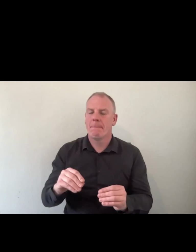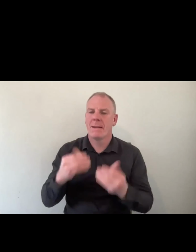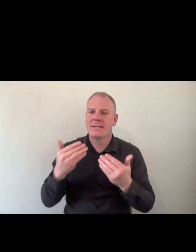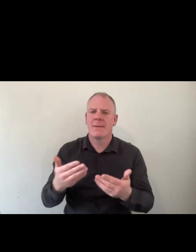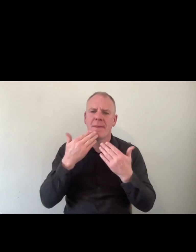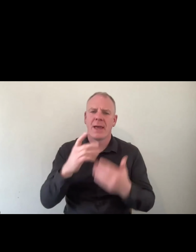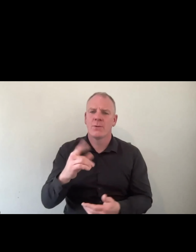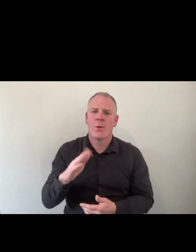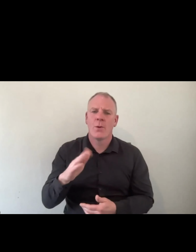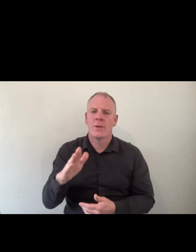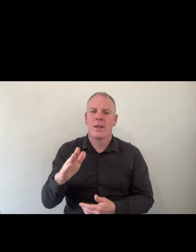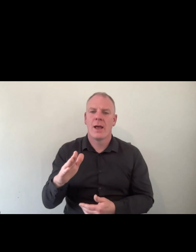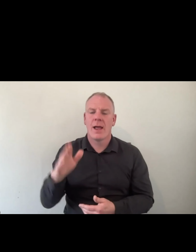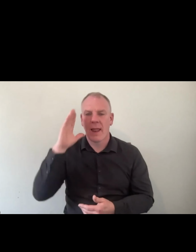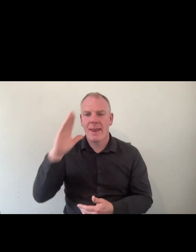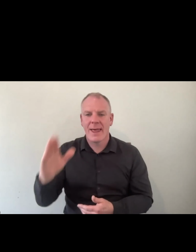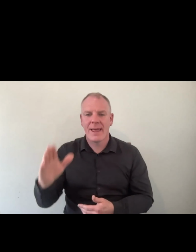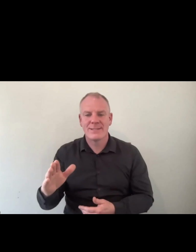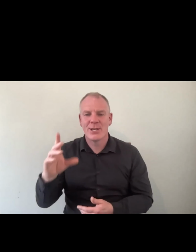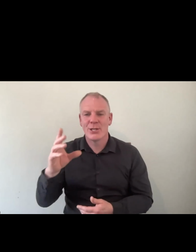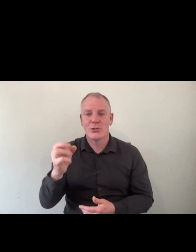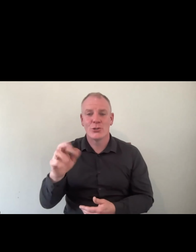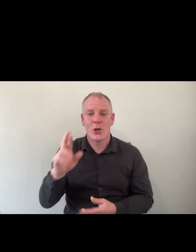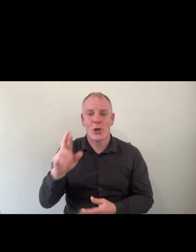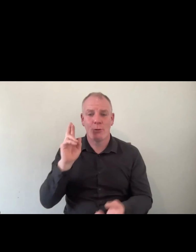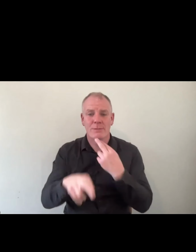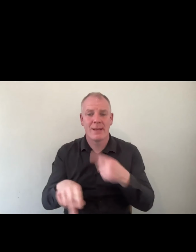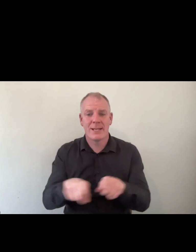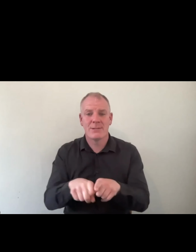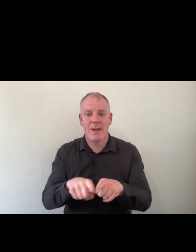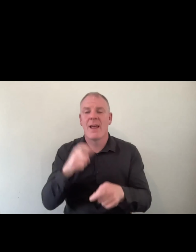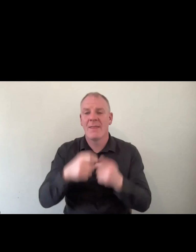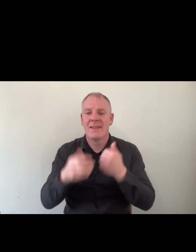but thank you, Donal and I'll let Ger just respond and we'll finish at that, then.